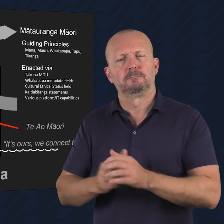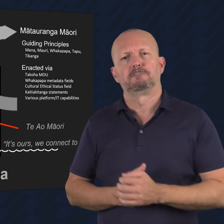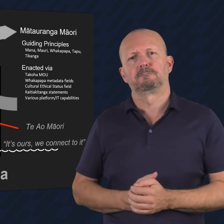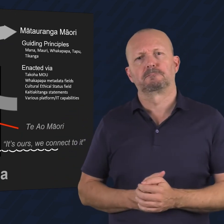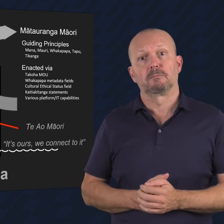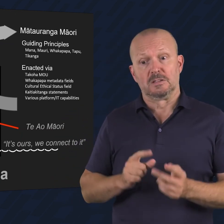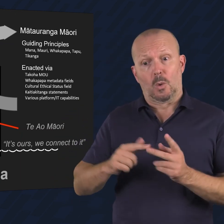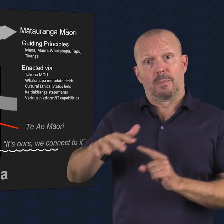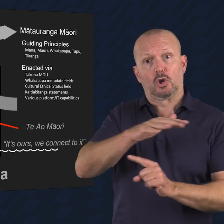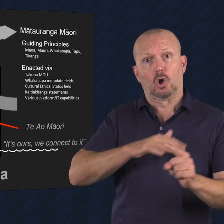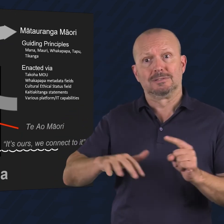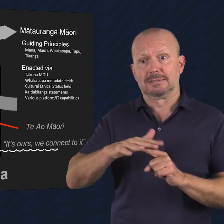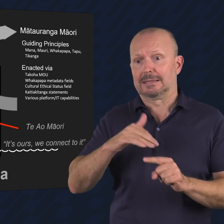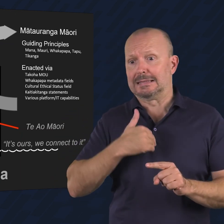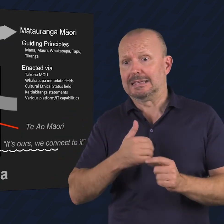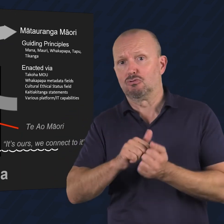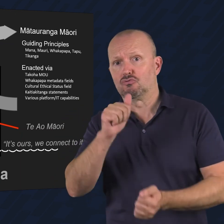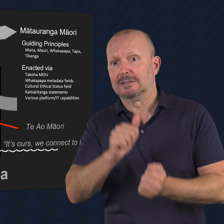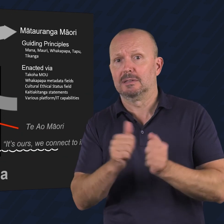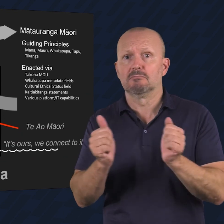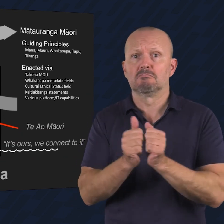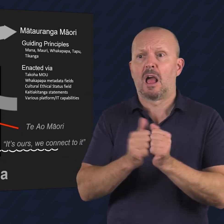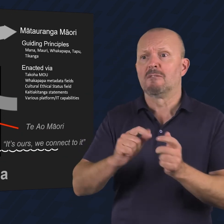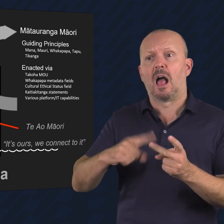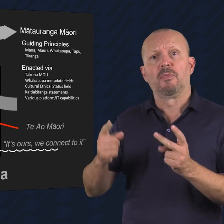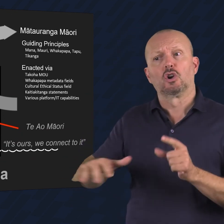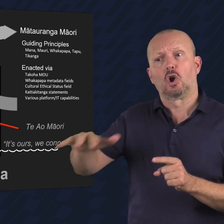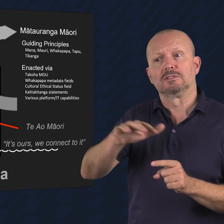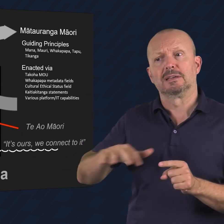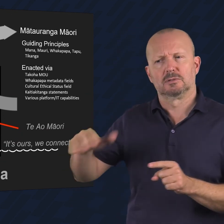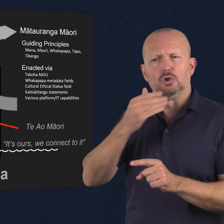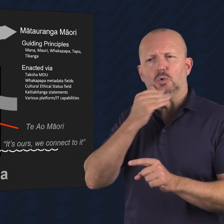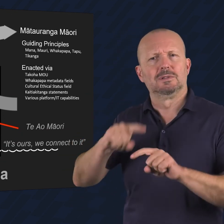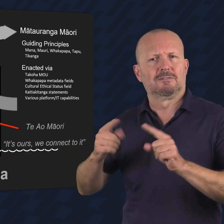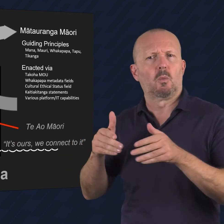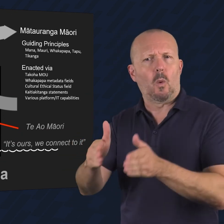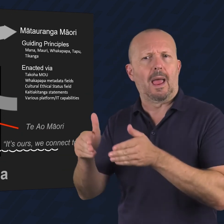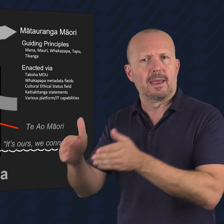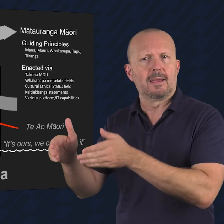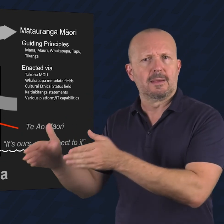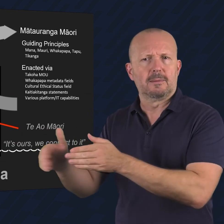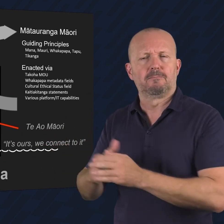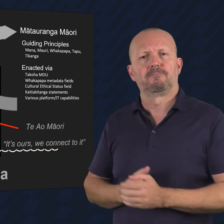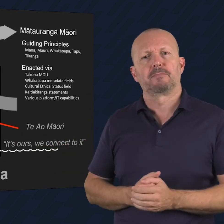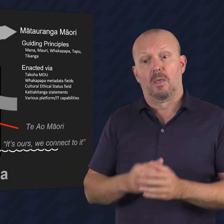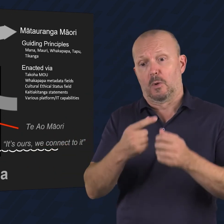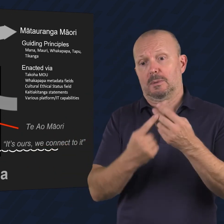these sails might represent different sets of tools. Each of these components are described in more detail in our case study.